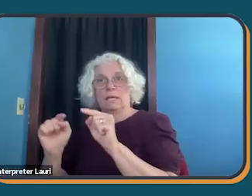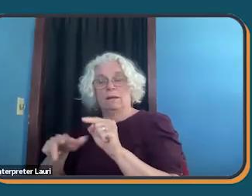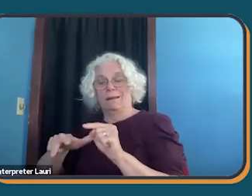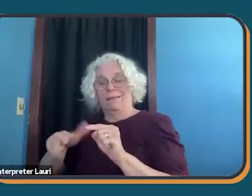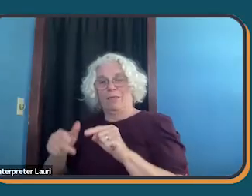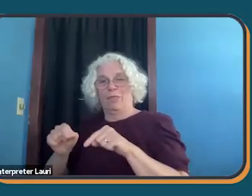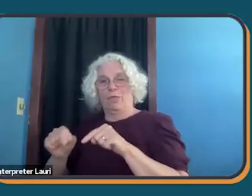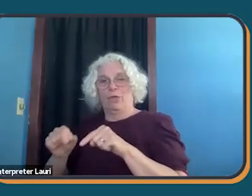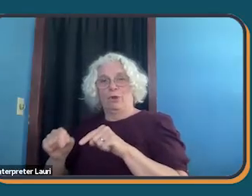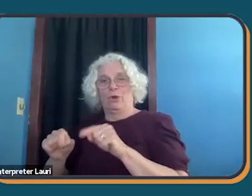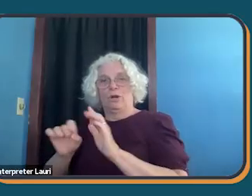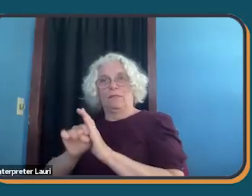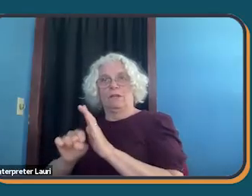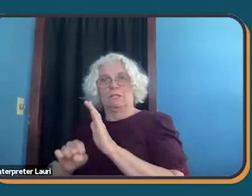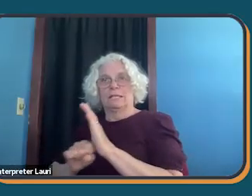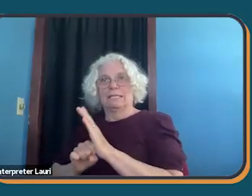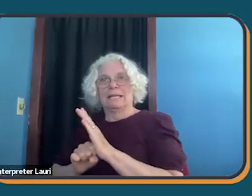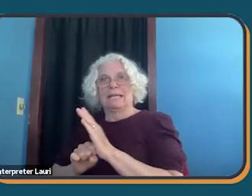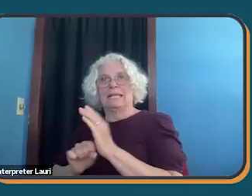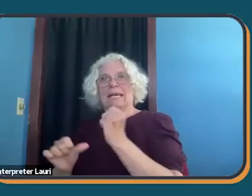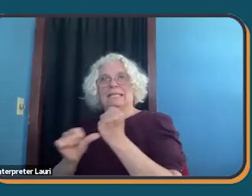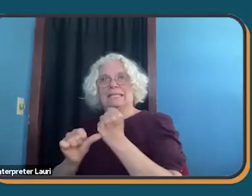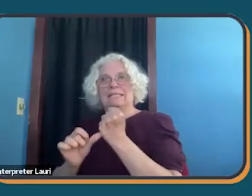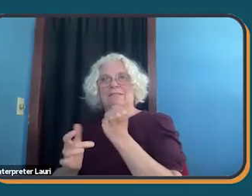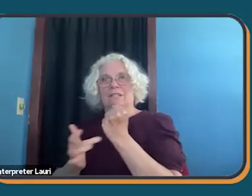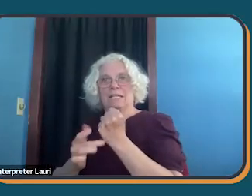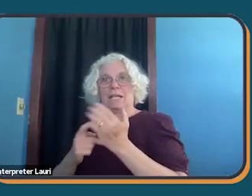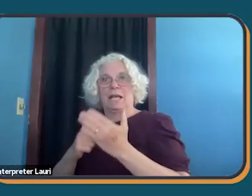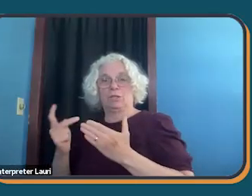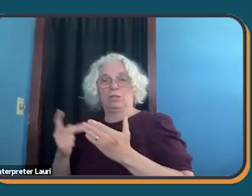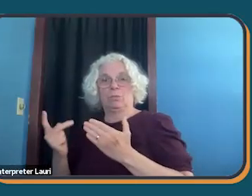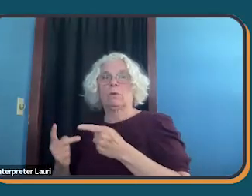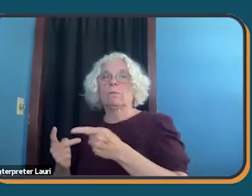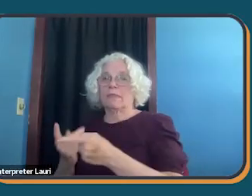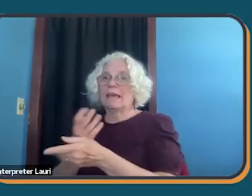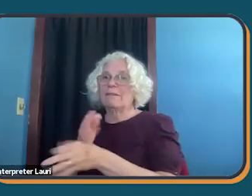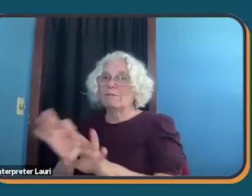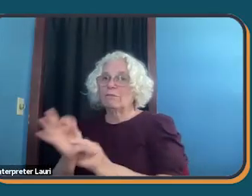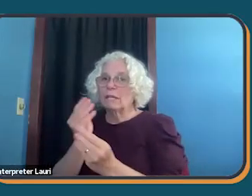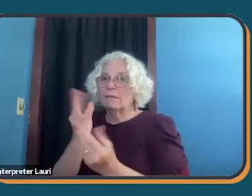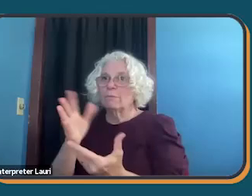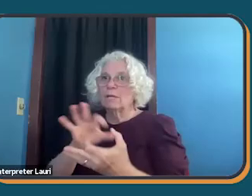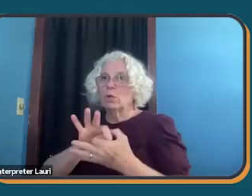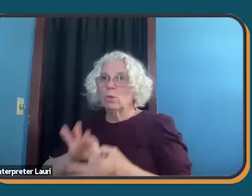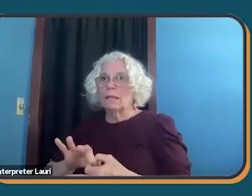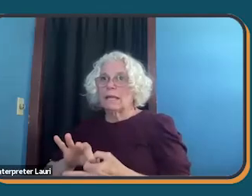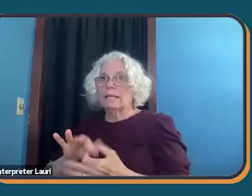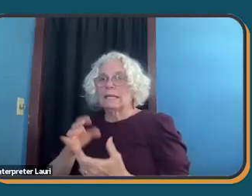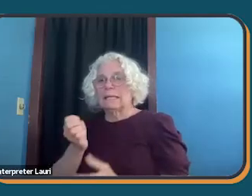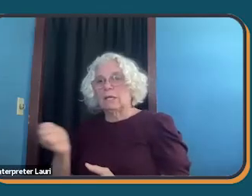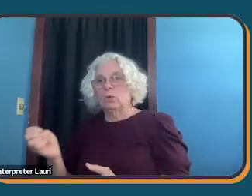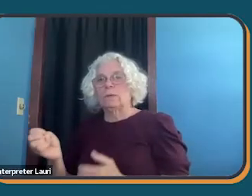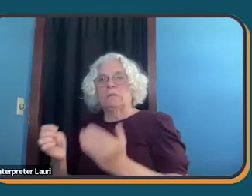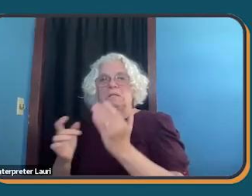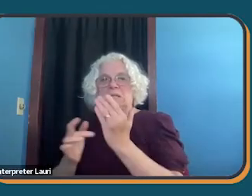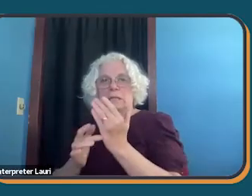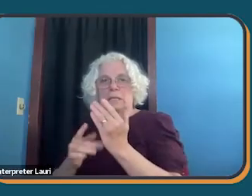and the state assistive technology programs can provide free information on assistive technology.